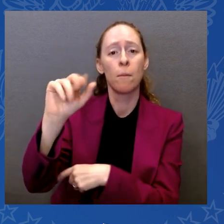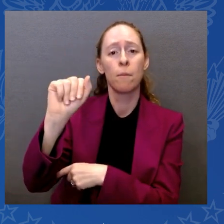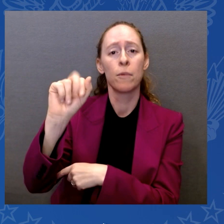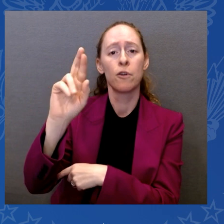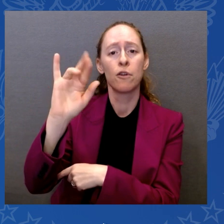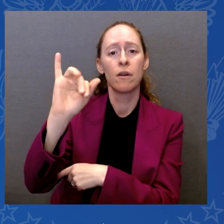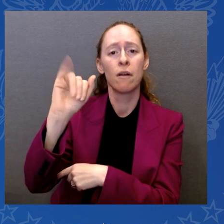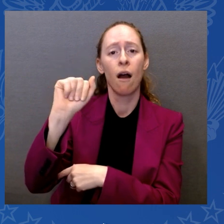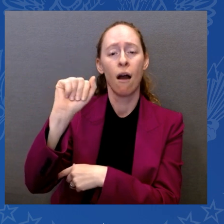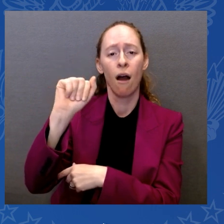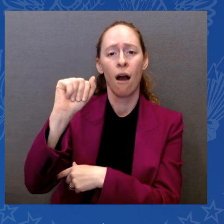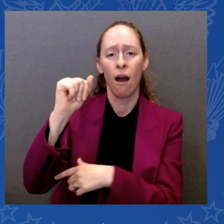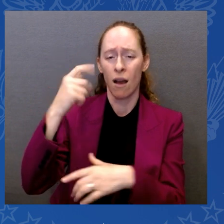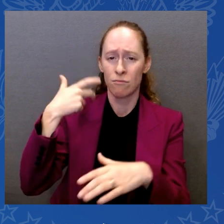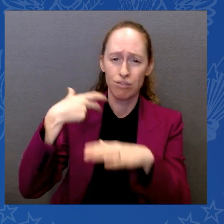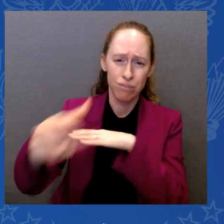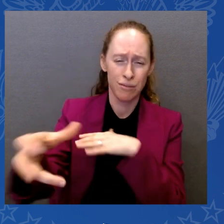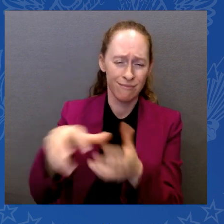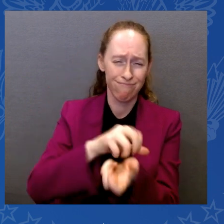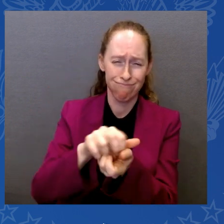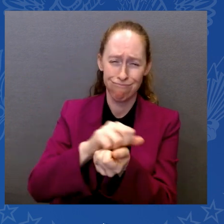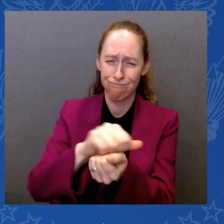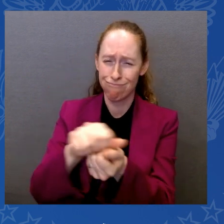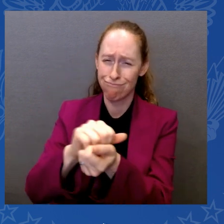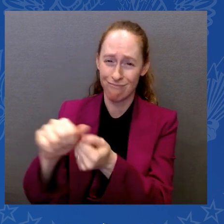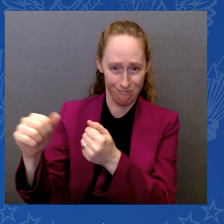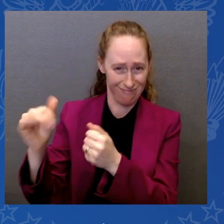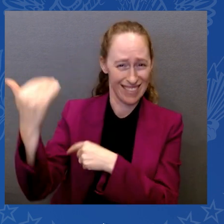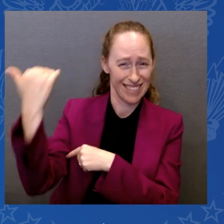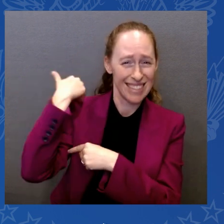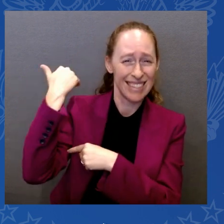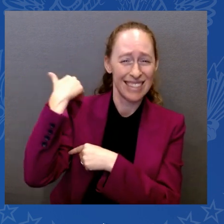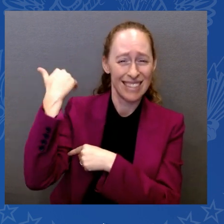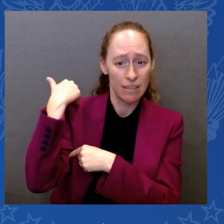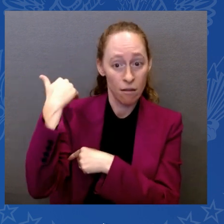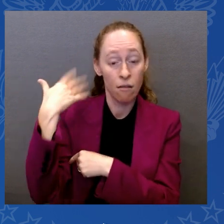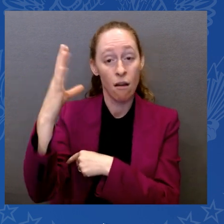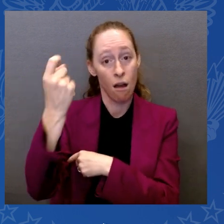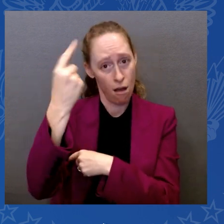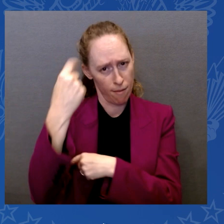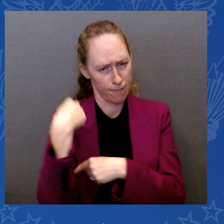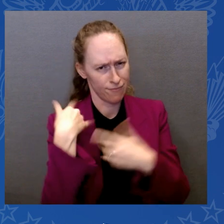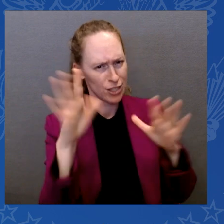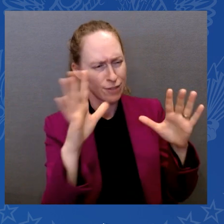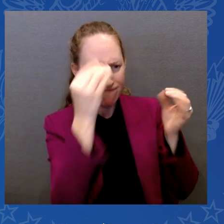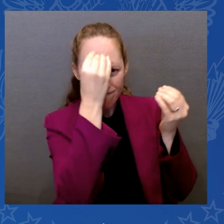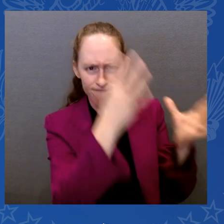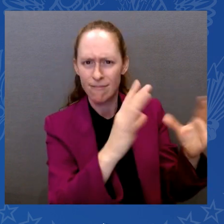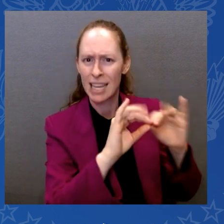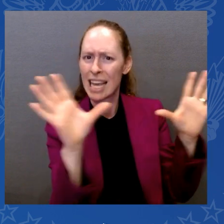we're surging federal resources to Puerto Rico, and we'll do everything -- everything we can to meet the urgent needs you have.